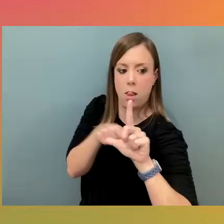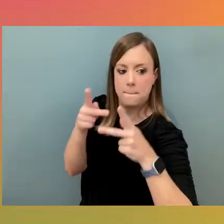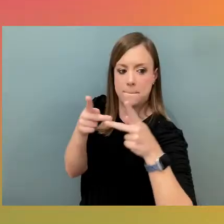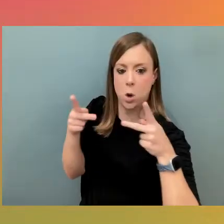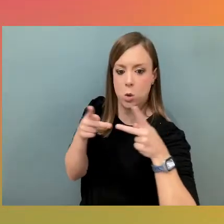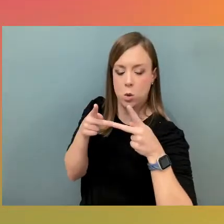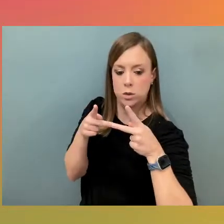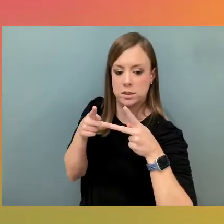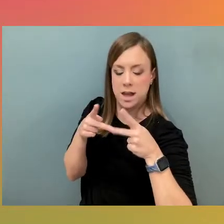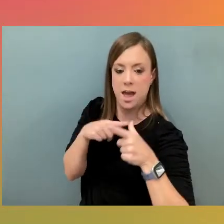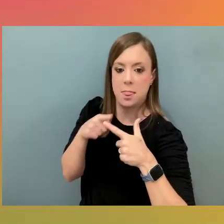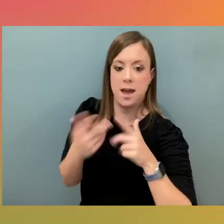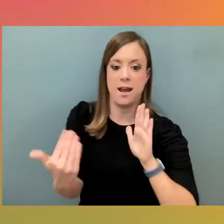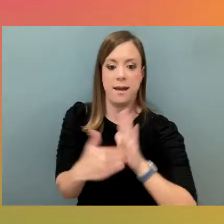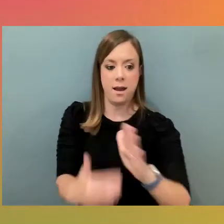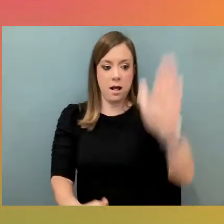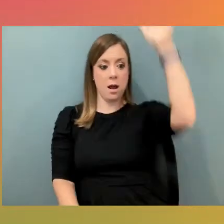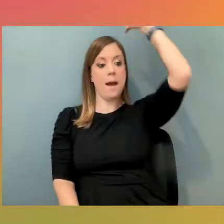AND BACK.